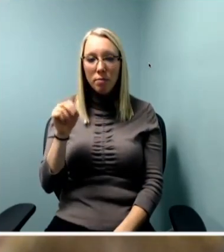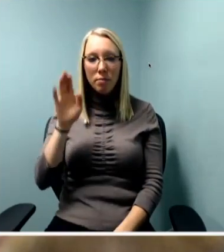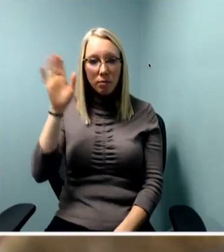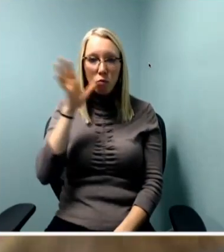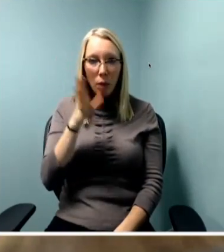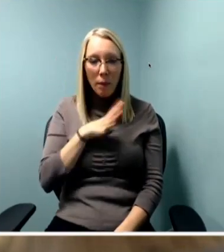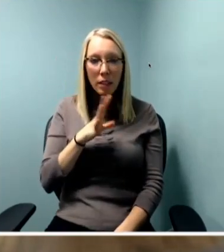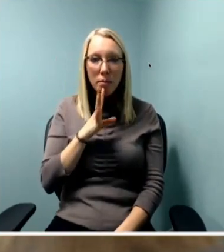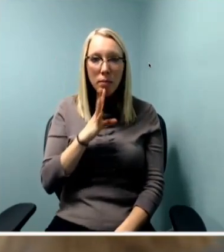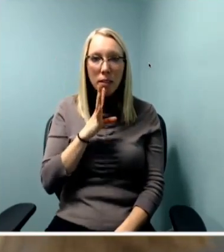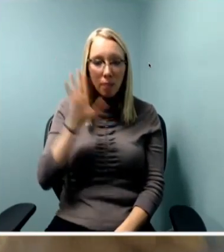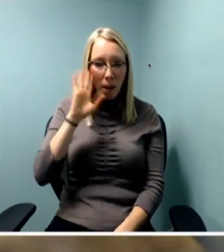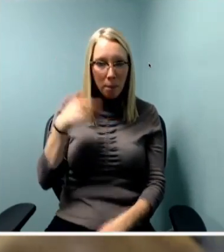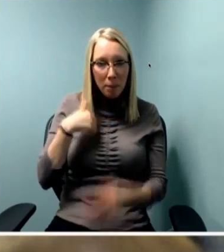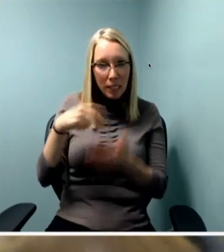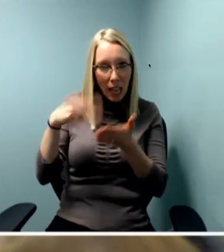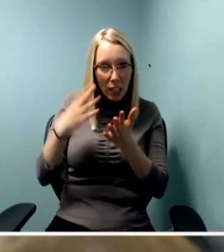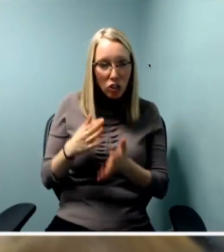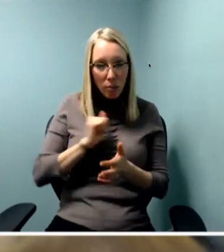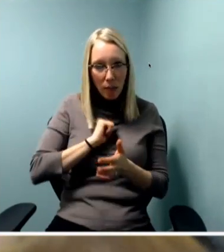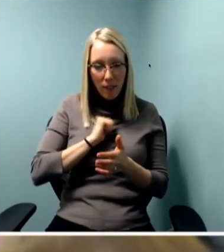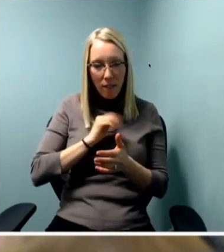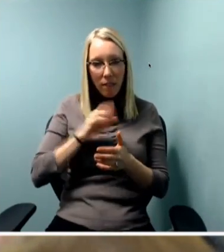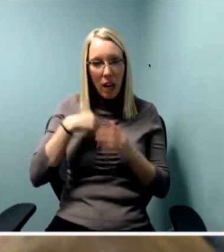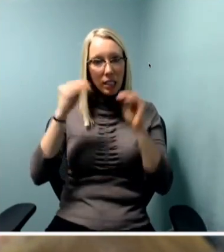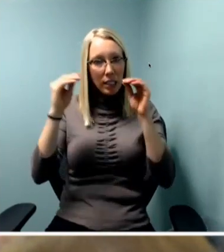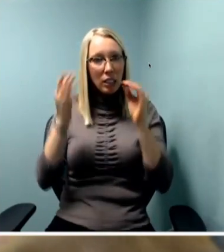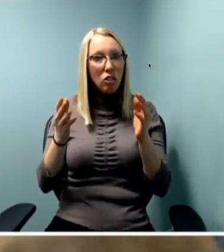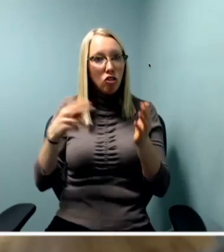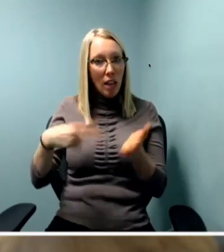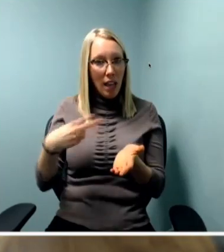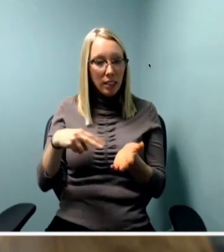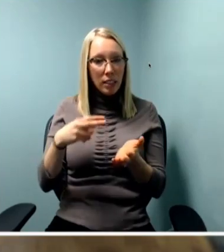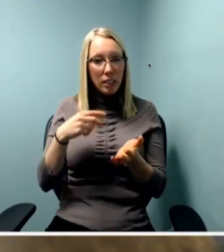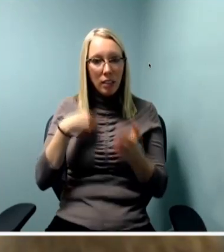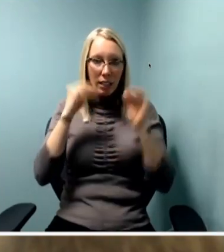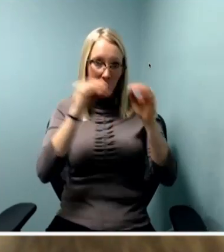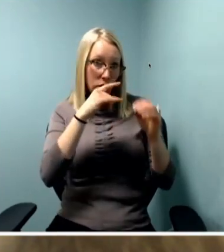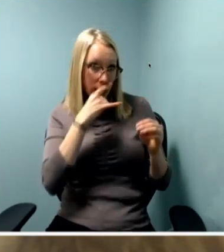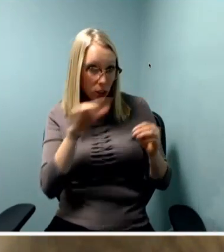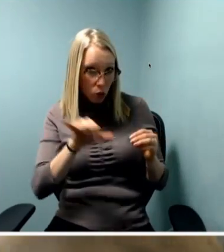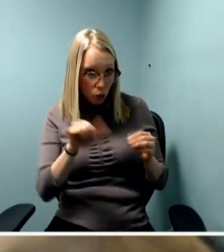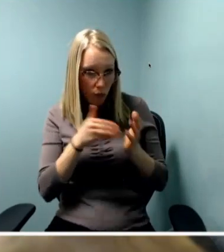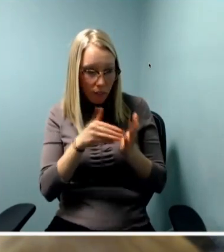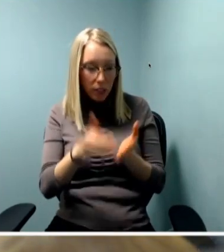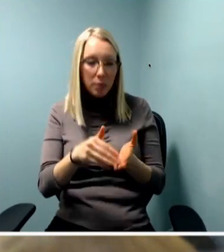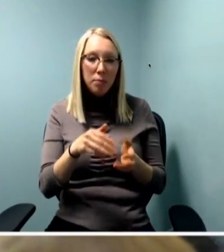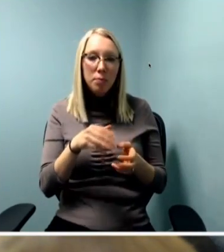I'm a dancer and I teach dance and I teach to kids a lot. And one of the things I find interesting